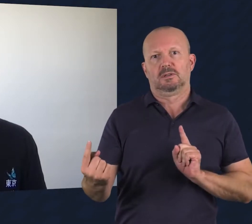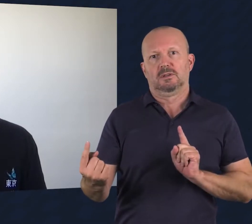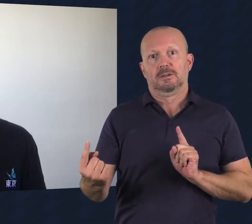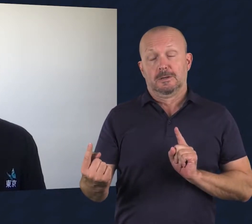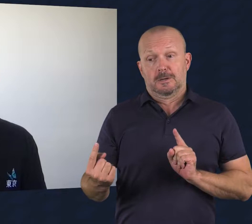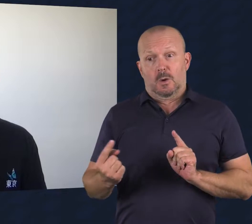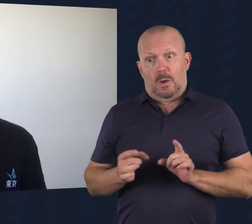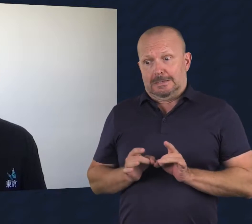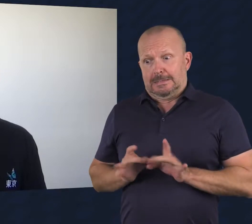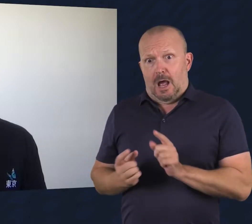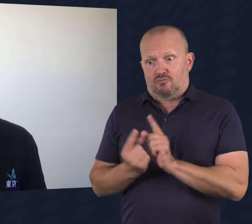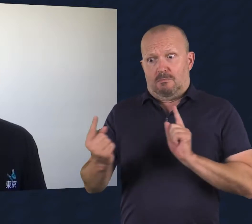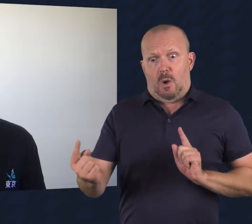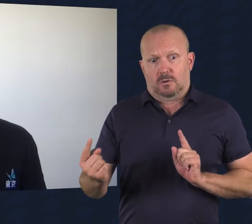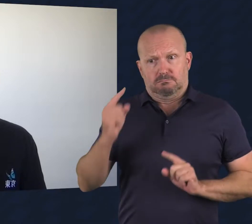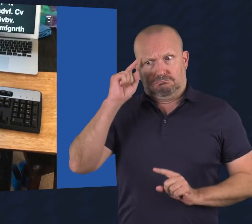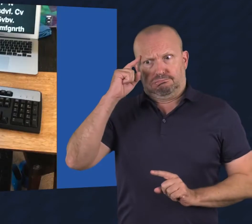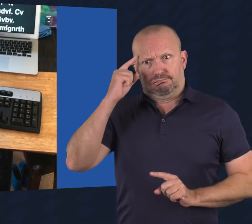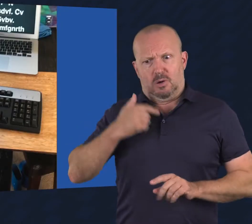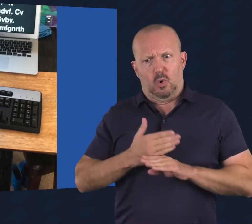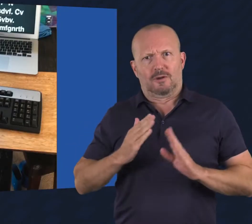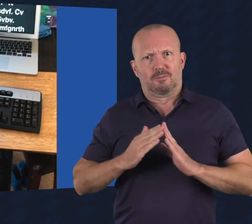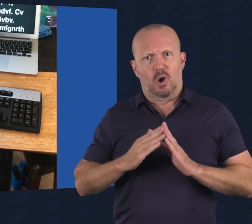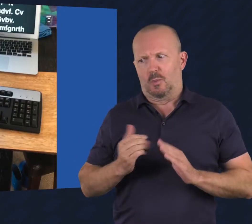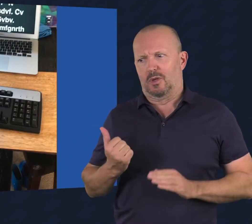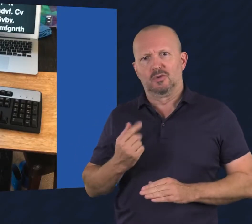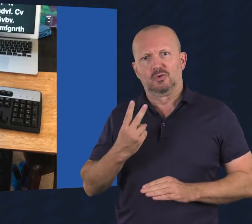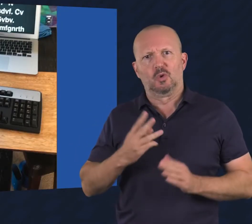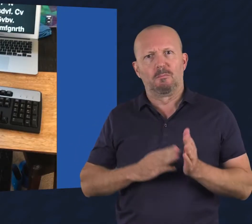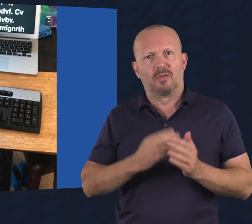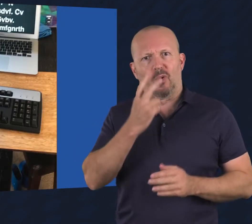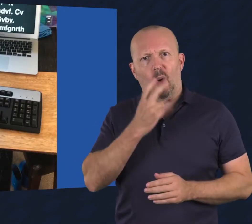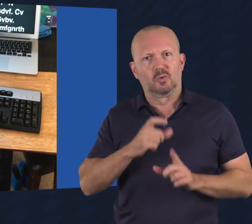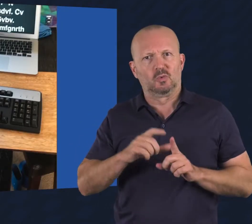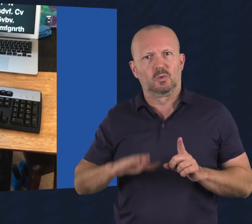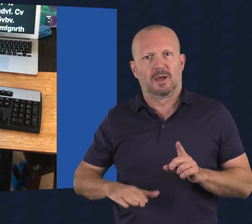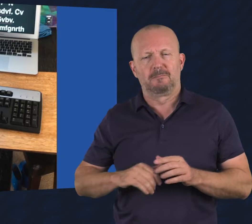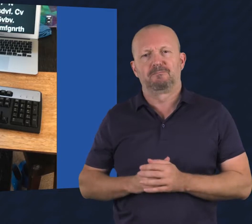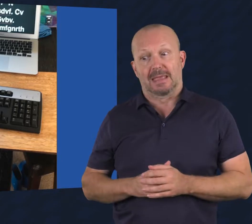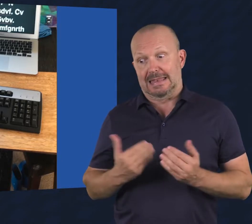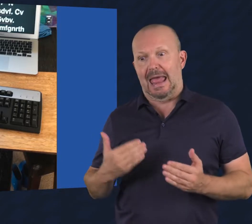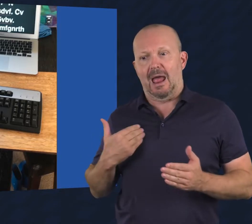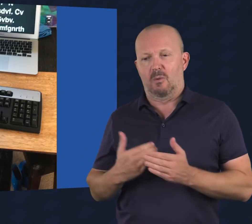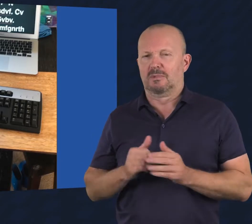starting a fully remote project while working from home with a two-month-old daughter. Since then, she's become a lot more helpful.